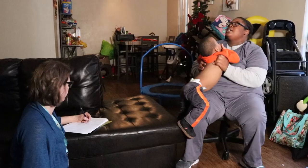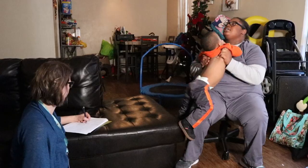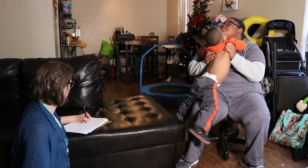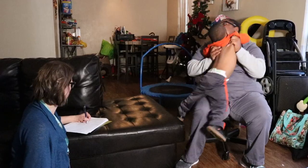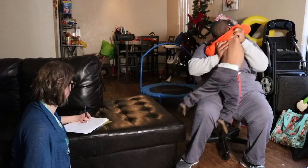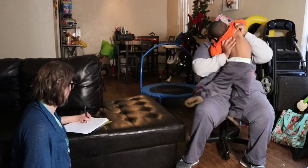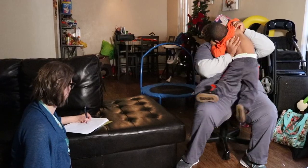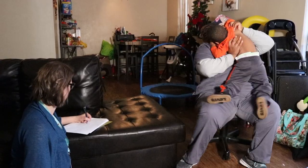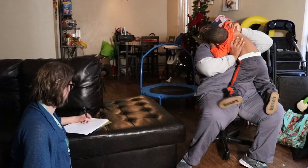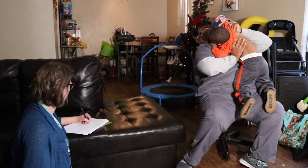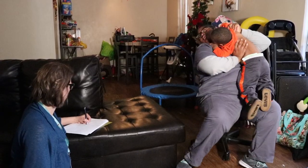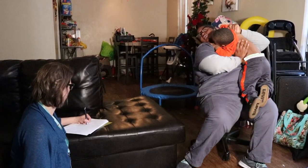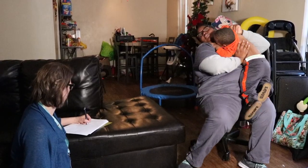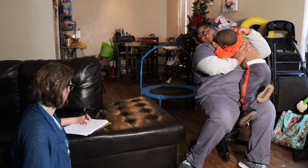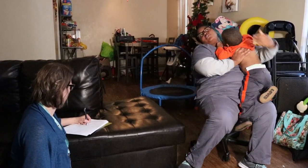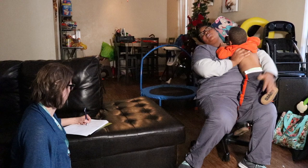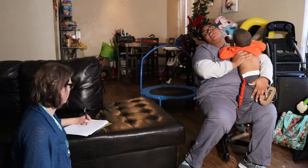His favorite toy....